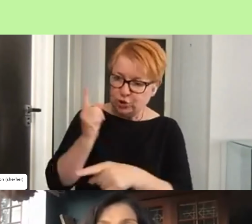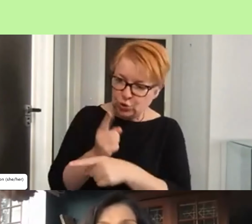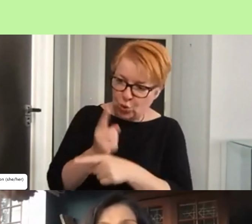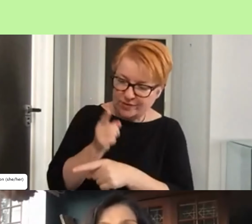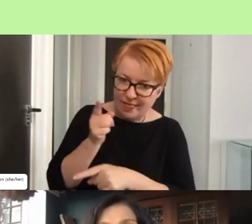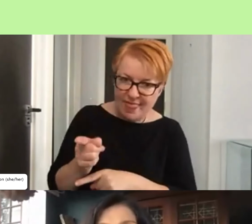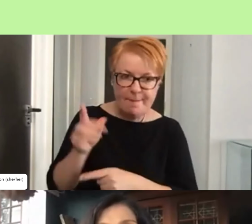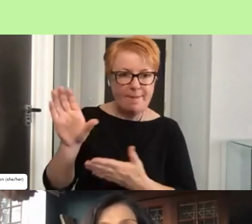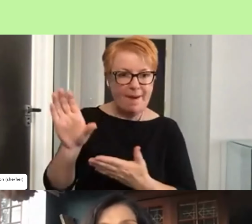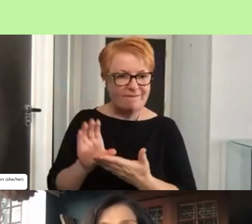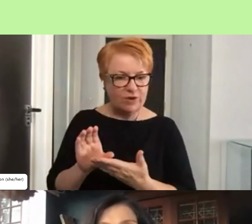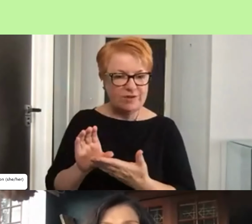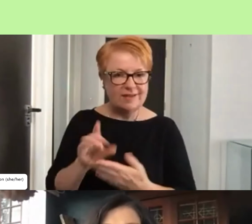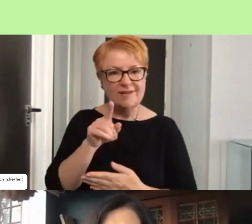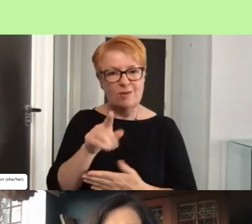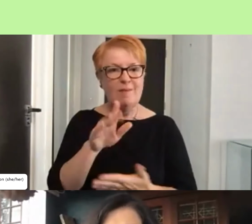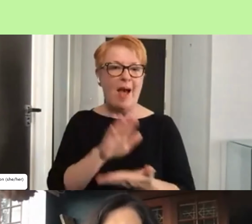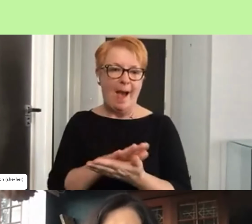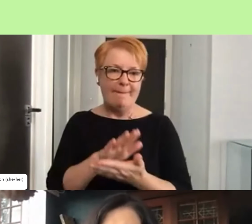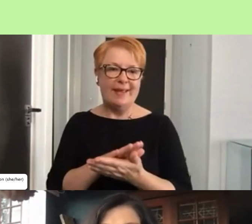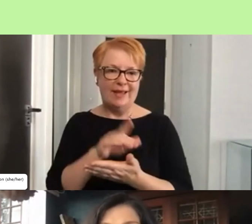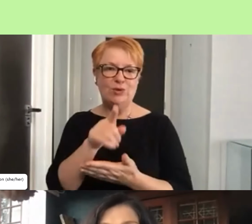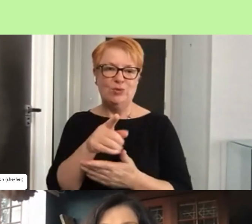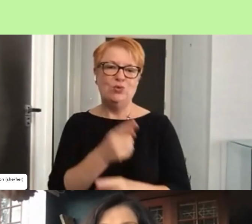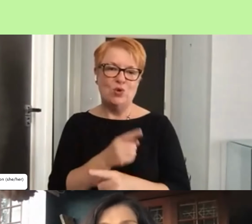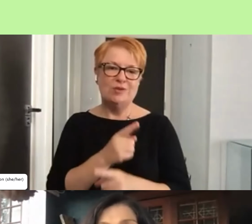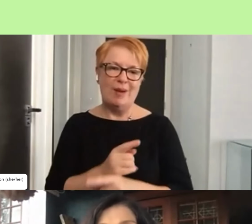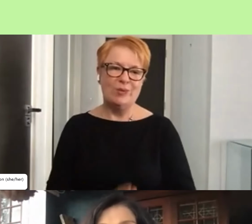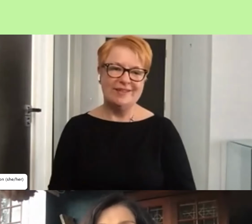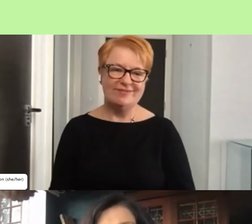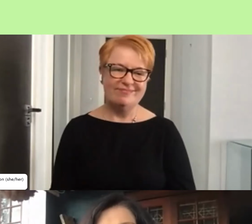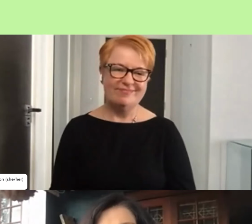And so, I'm glad you addressed it, because somebody did ask like,